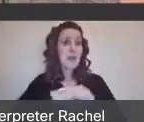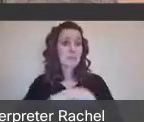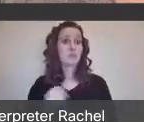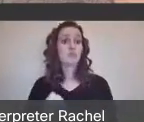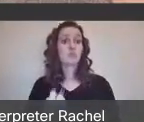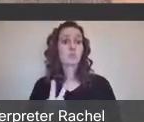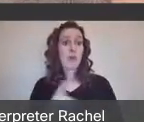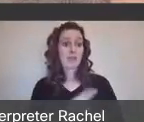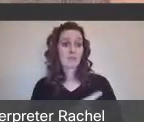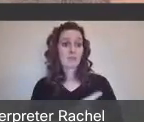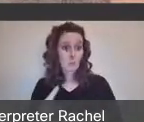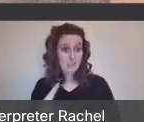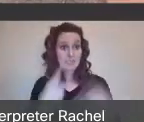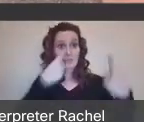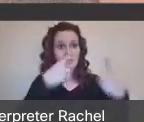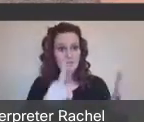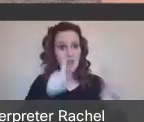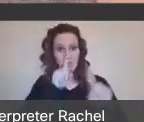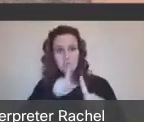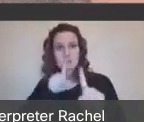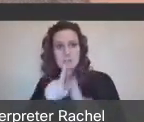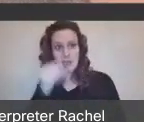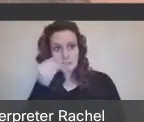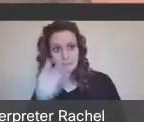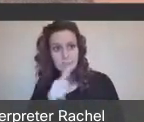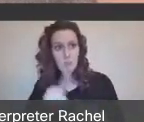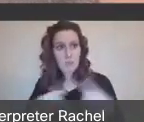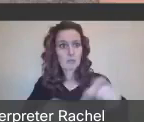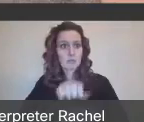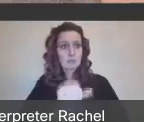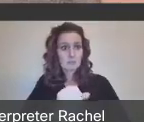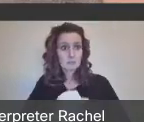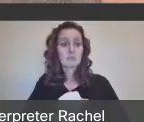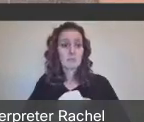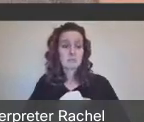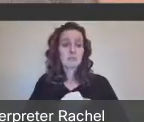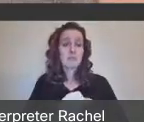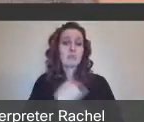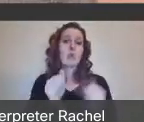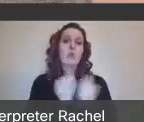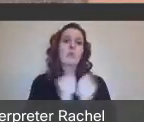you hear back from us about scheduling an appointment with our current rate of supply.